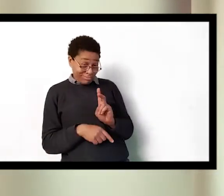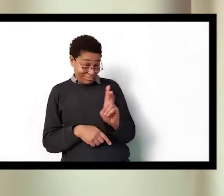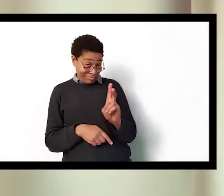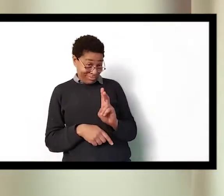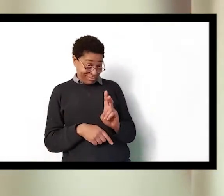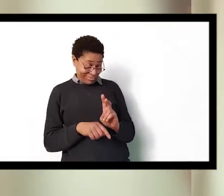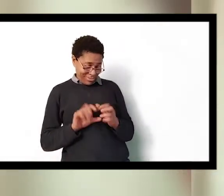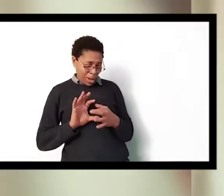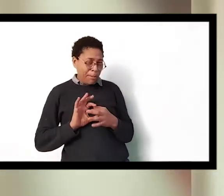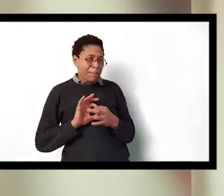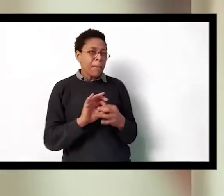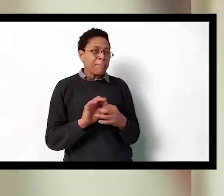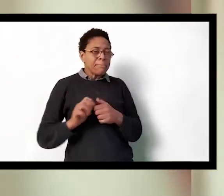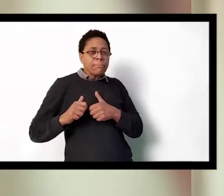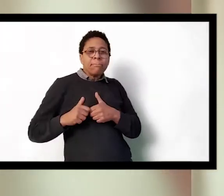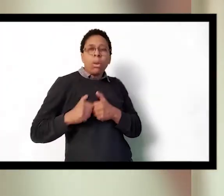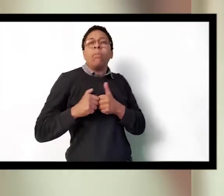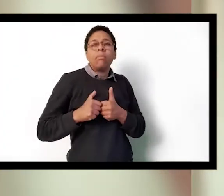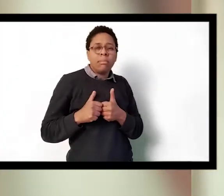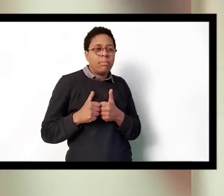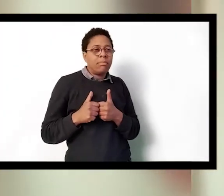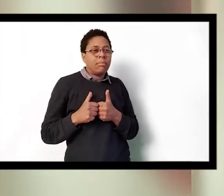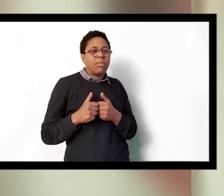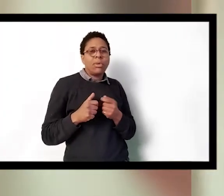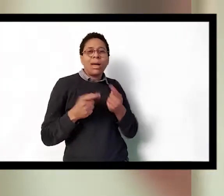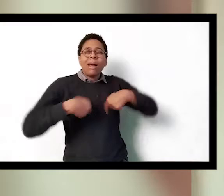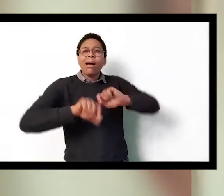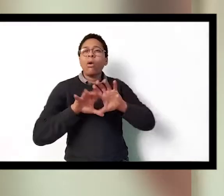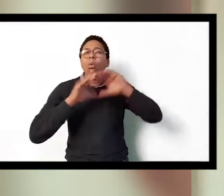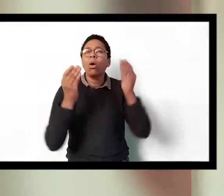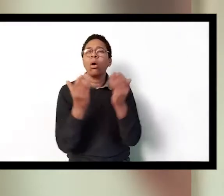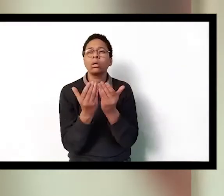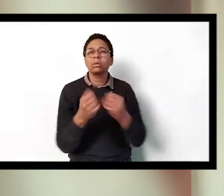Both our worlds fell into the arms held out, willingly